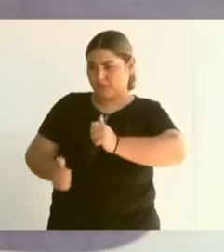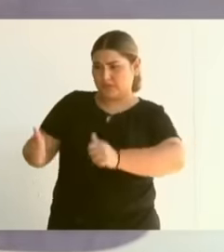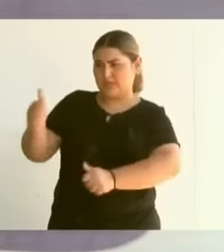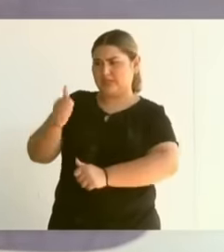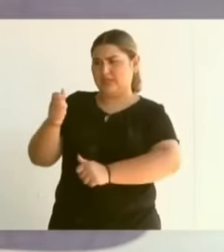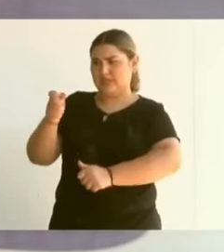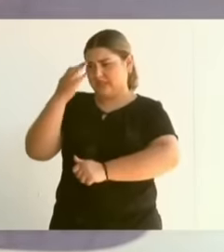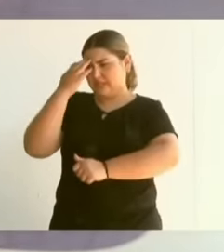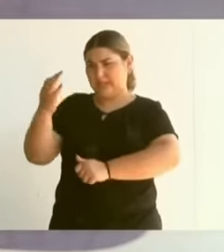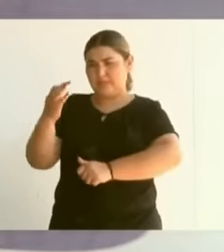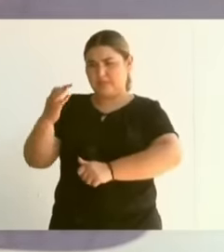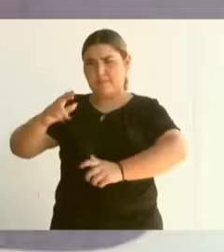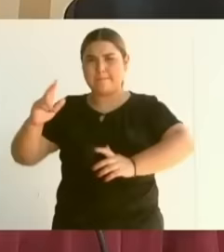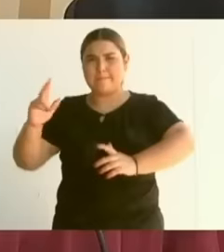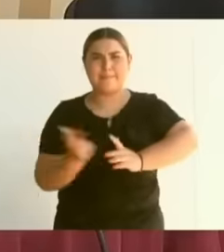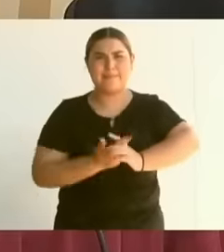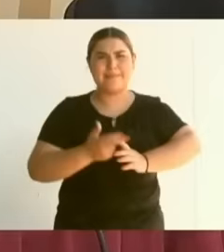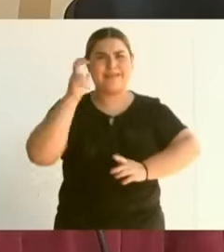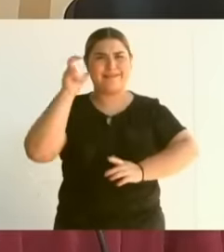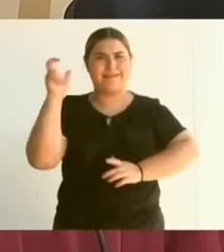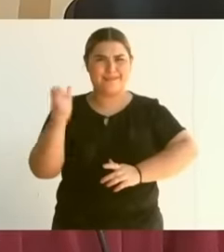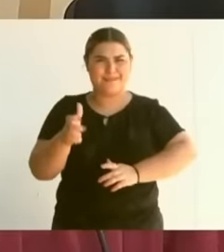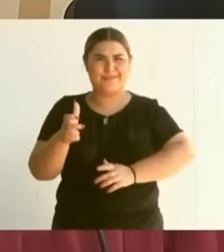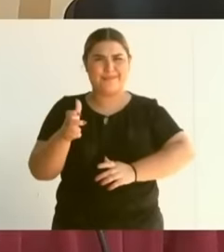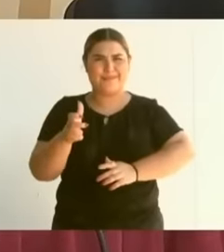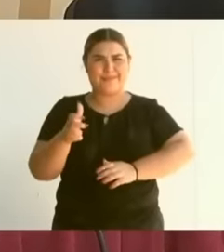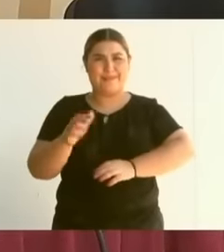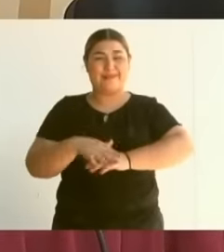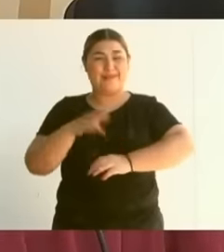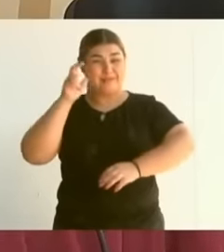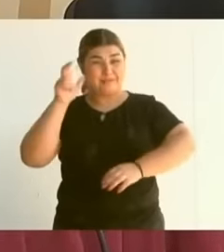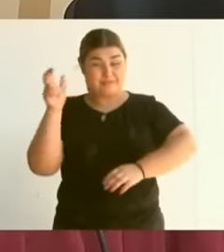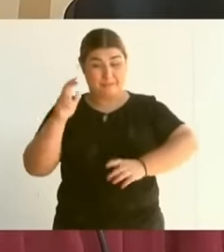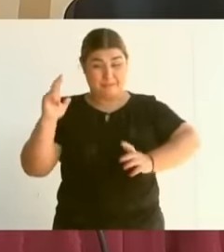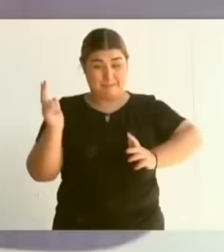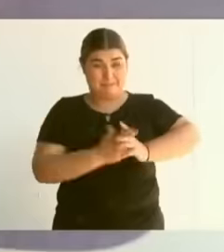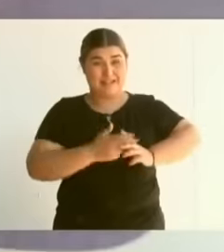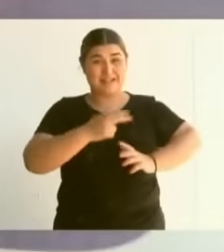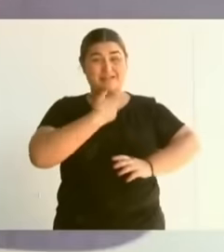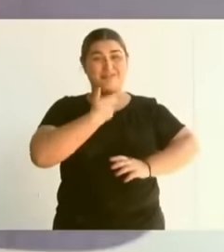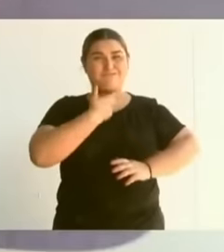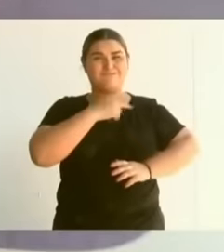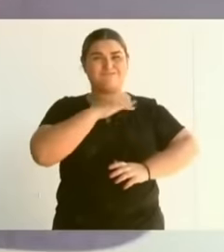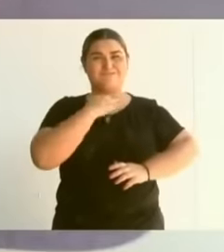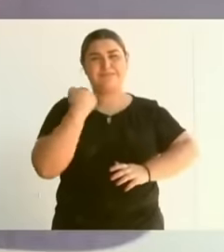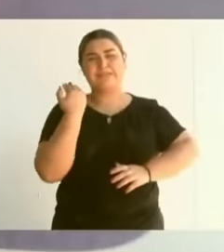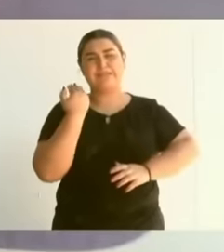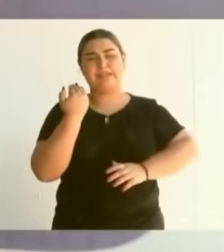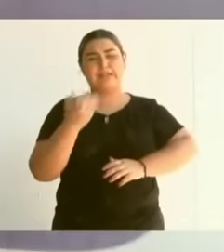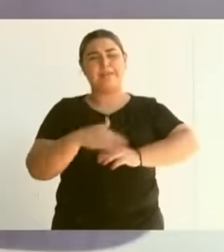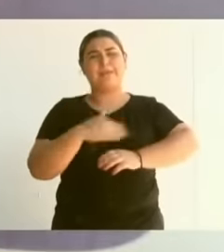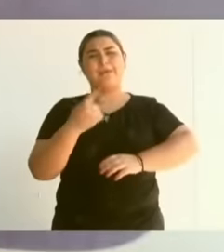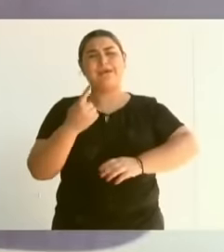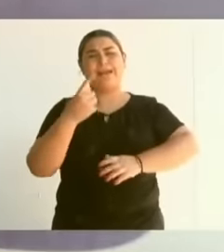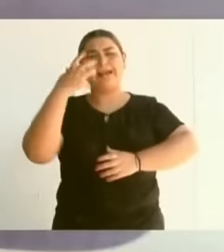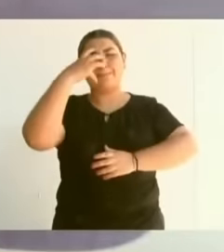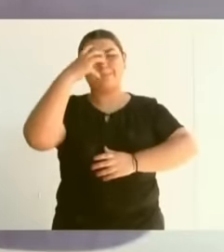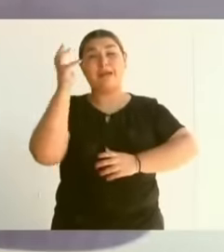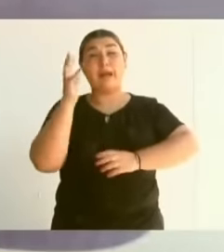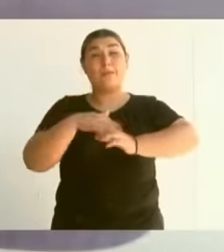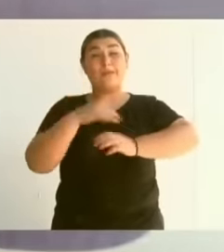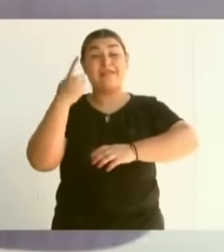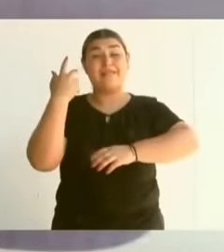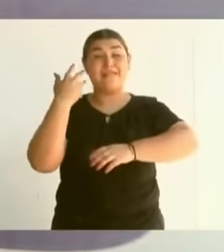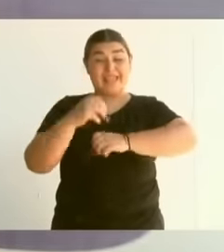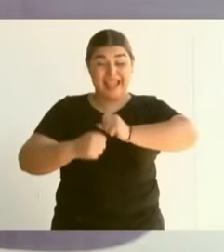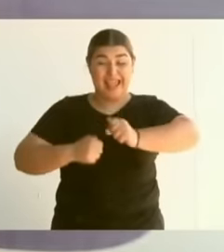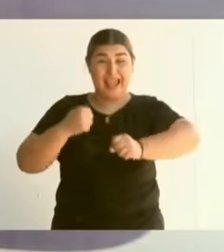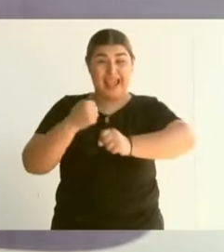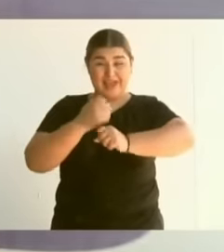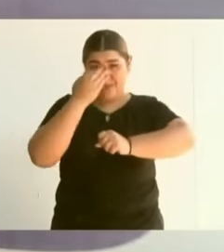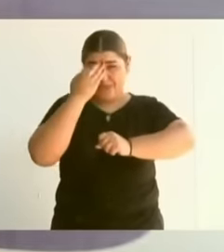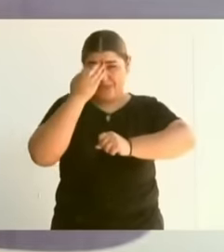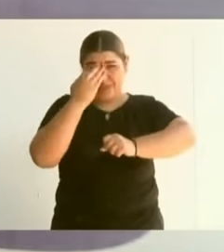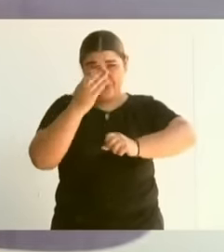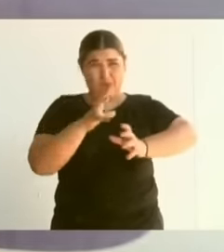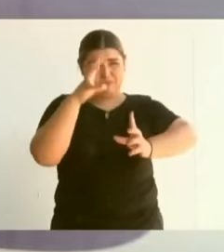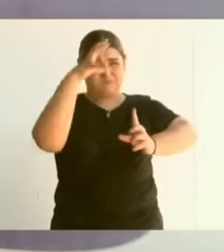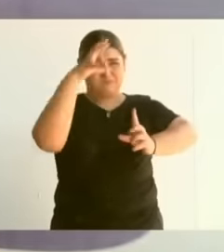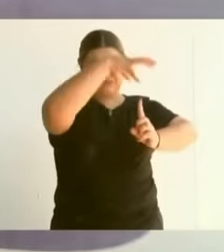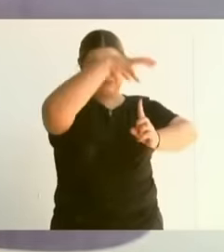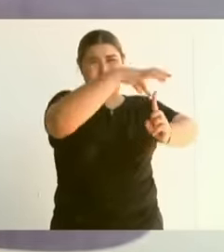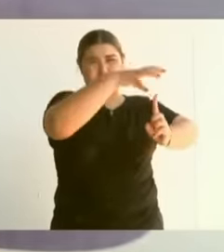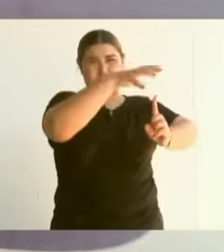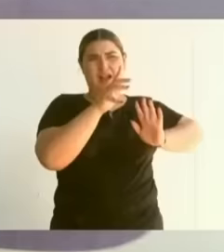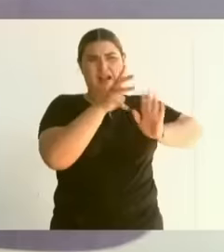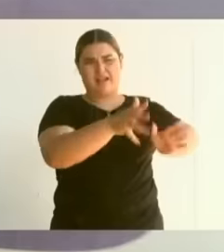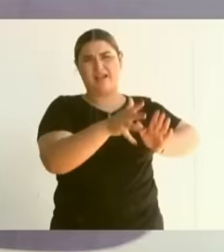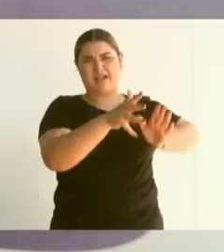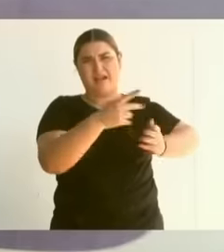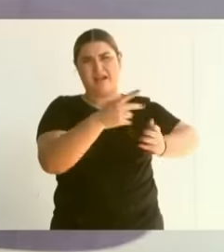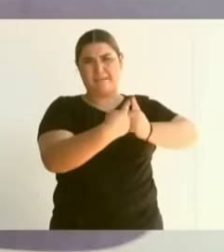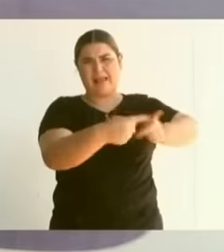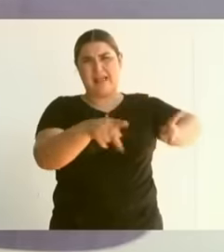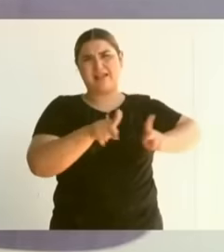murdered him but cut off his head and displayed him for 10 years in the main square of Guanajuato as